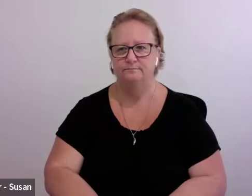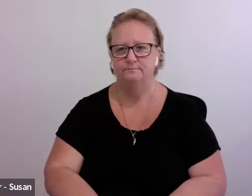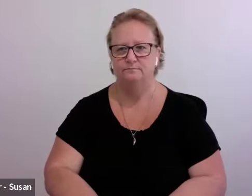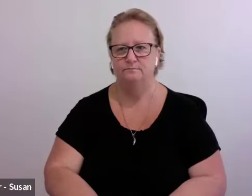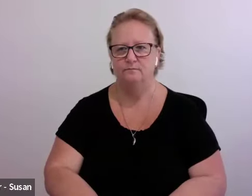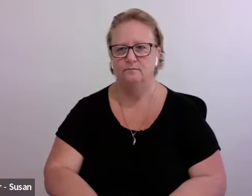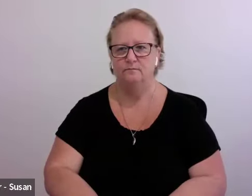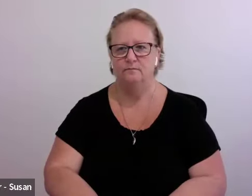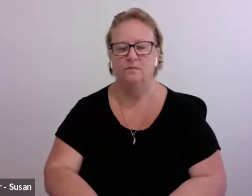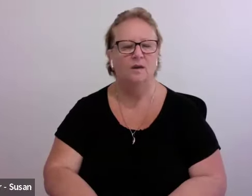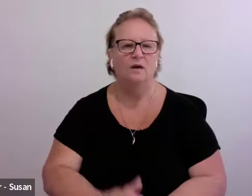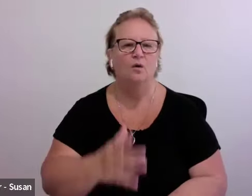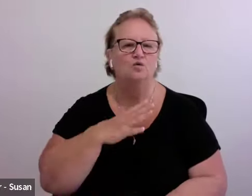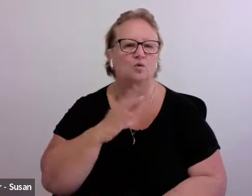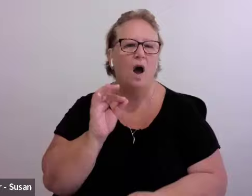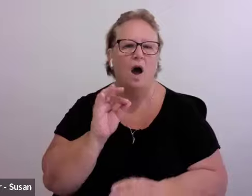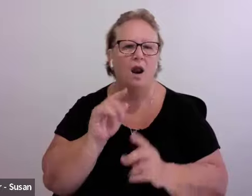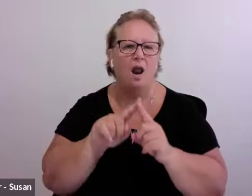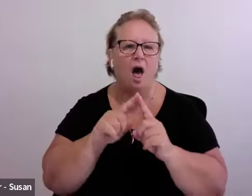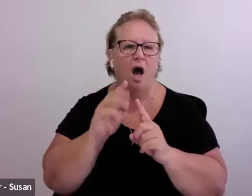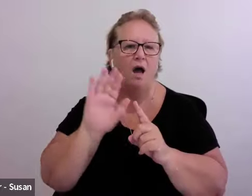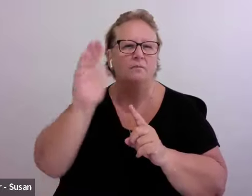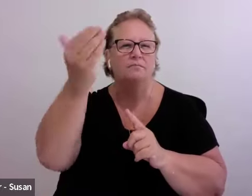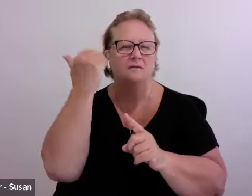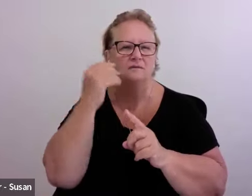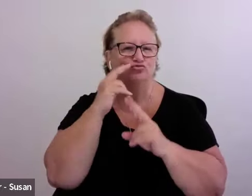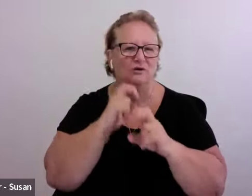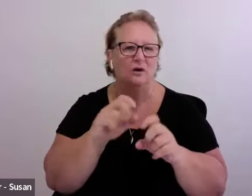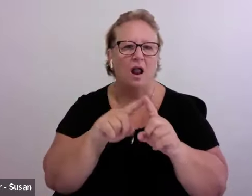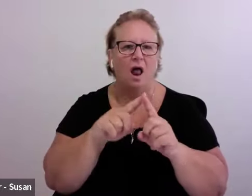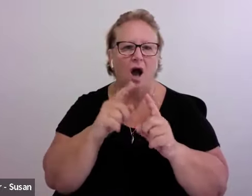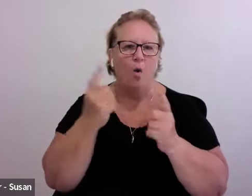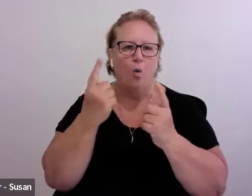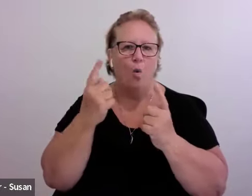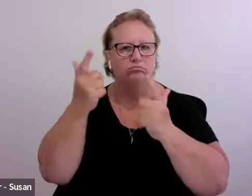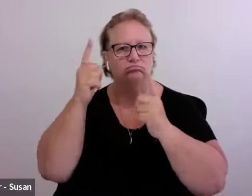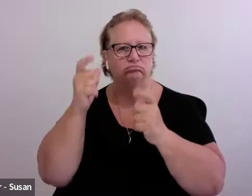between them rather than sitting with one person or one